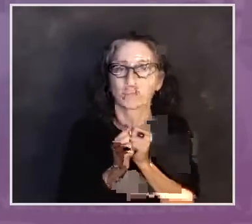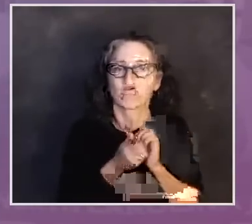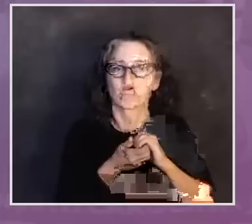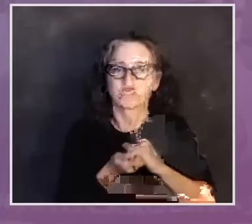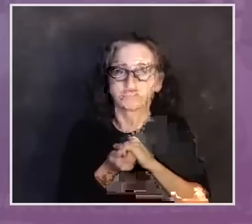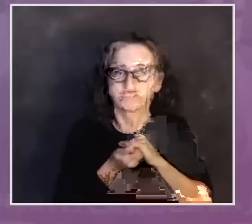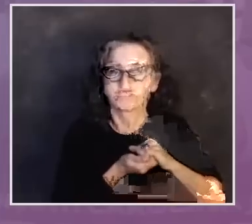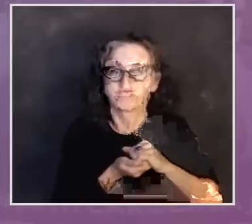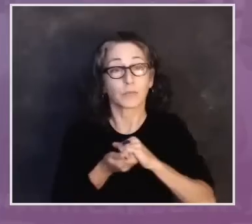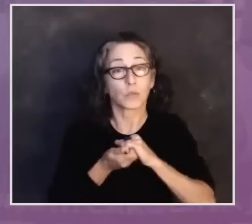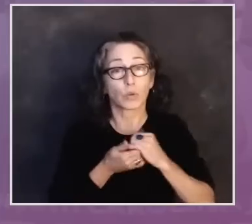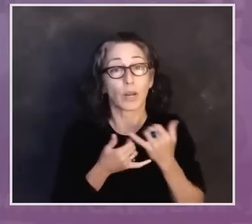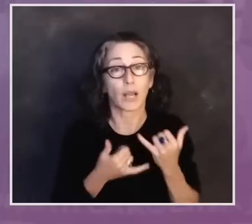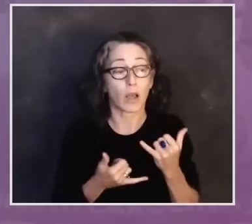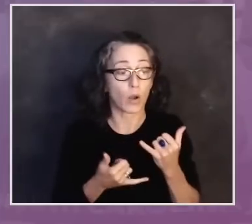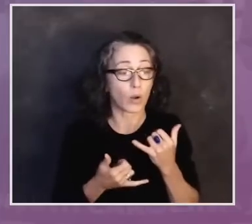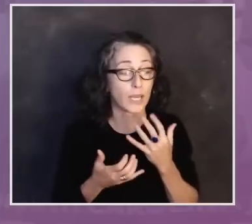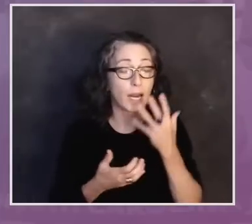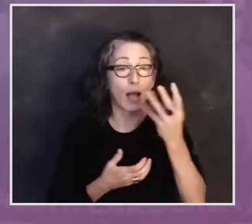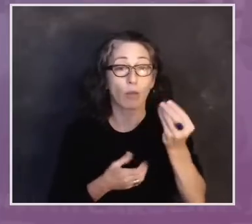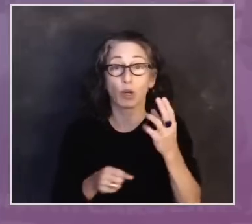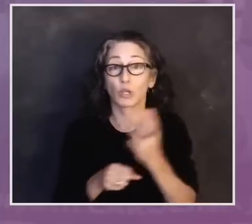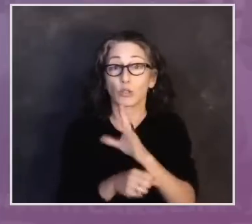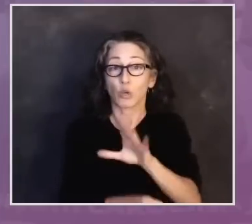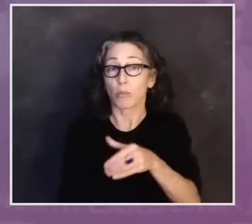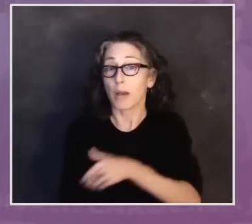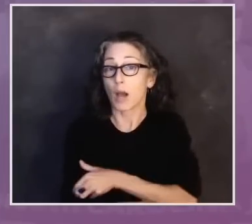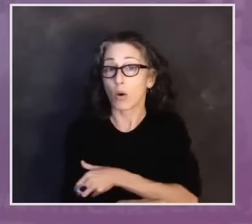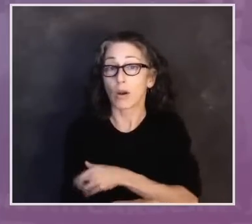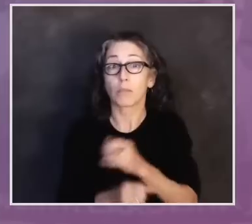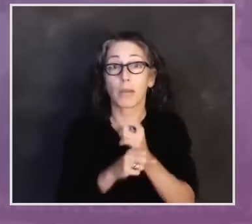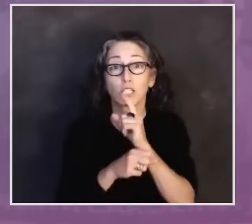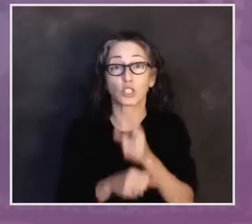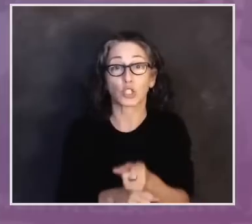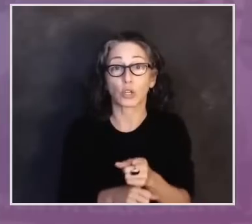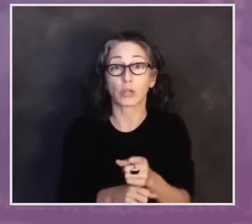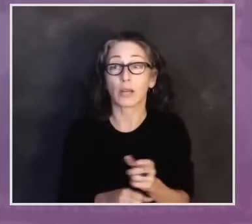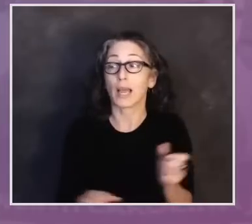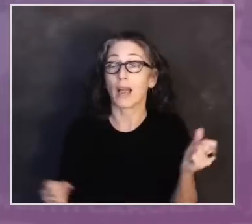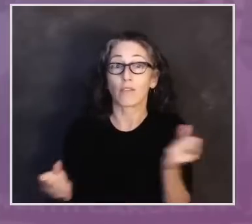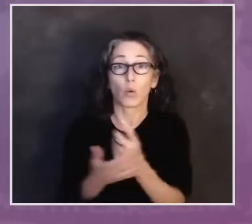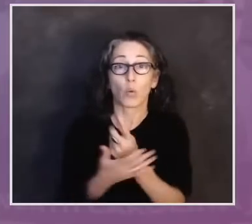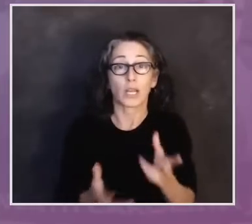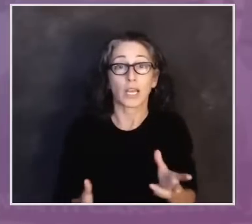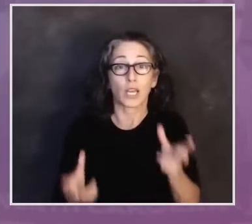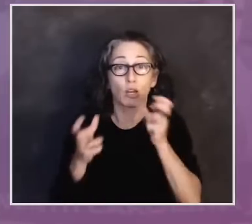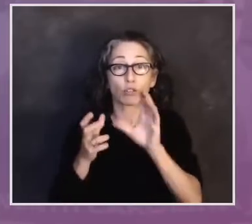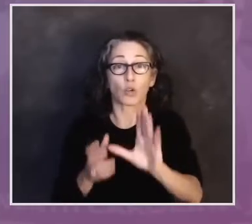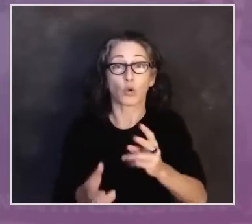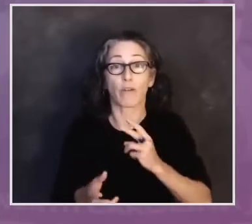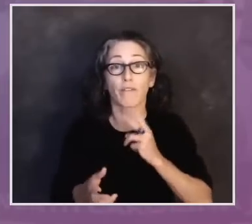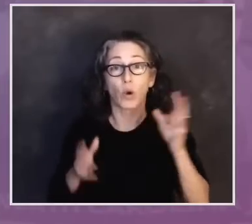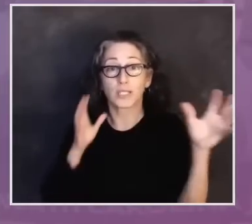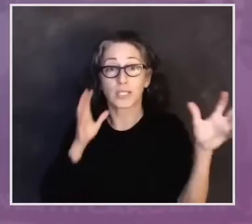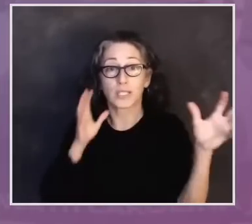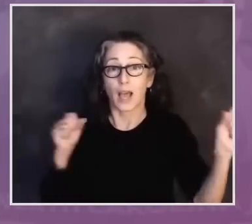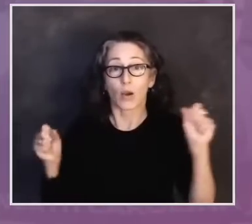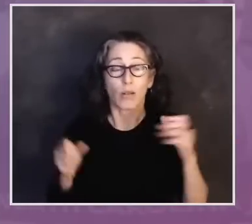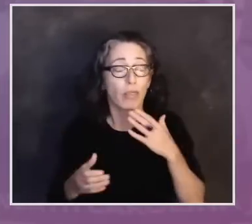TOGETHER. SO LET'S GET OUT THERE. LET'S USE OUR POWER.